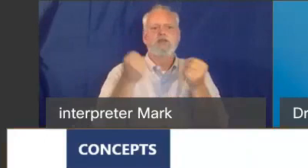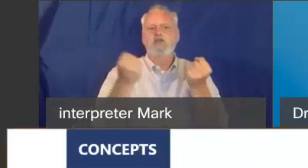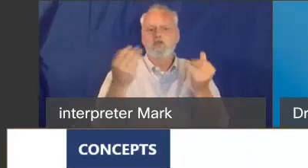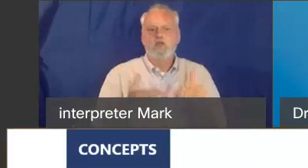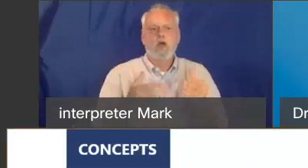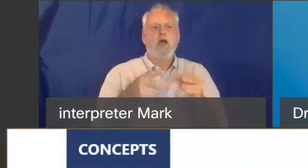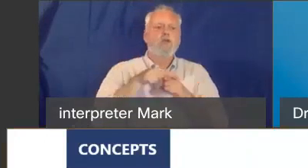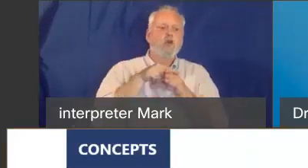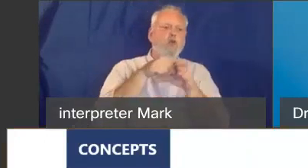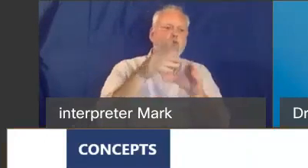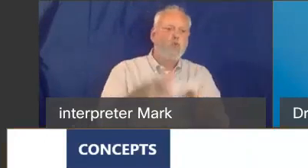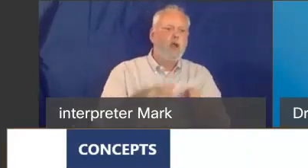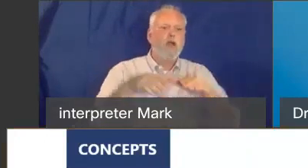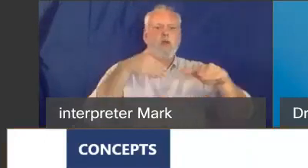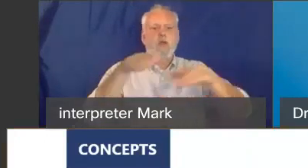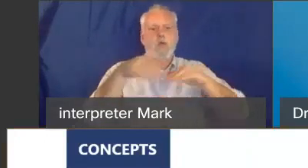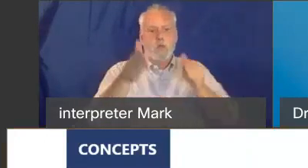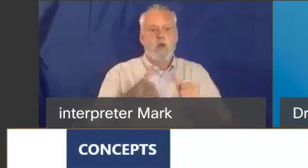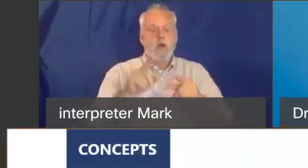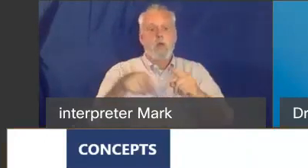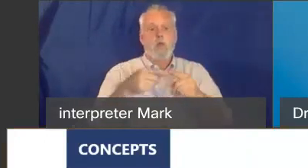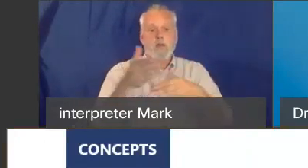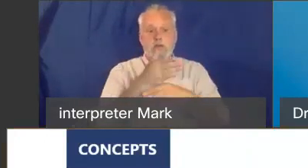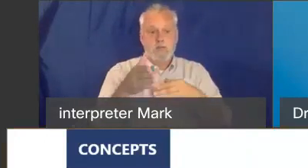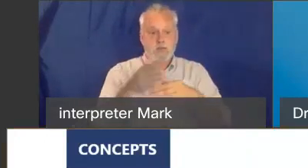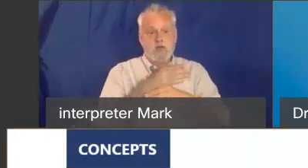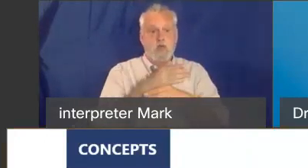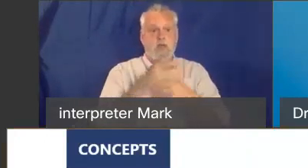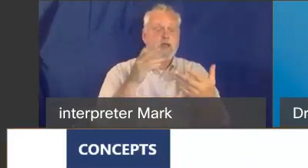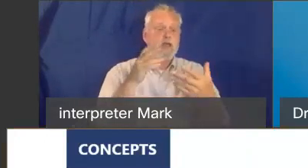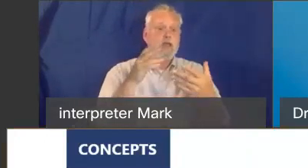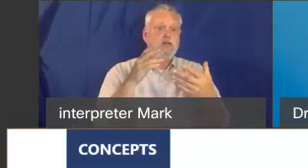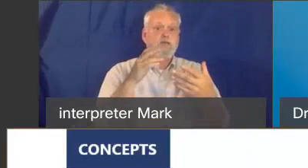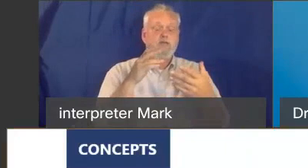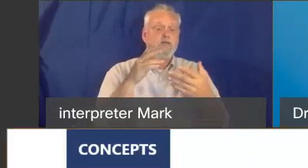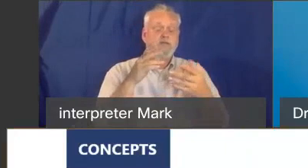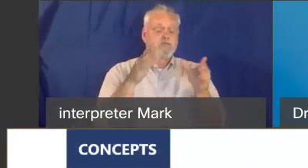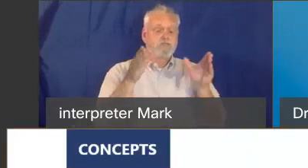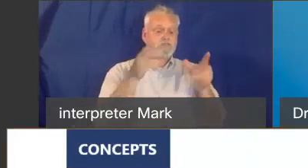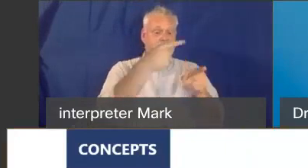Um, you know, that when you're between intersections kind of like, free sailing, like, we got it figured out.